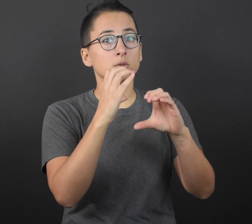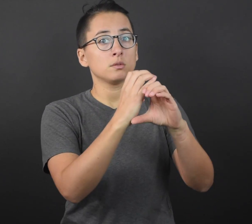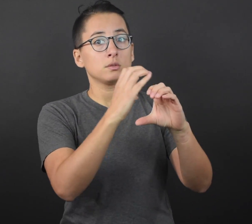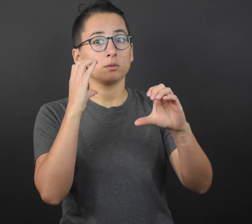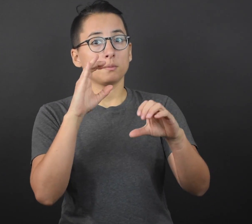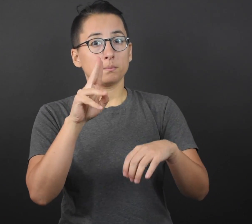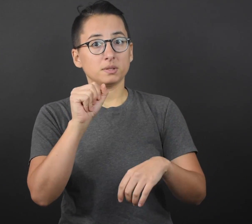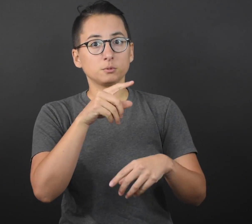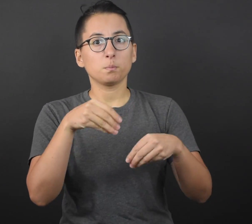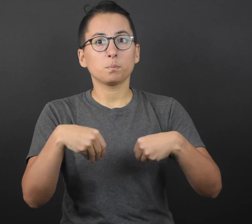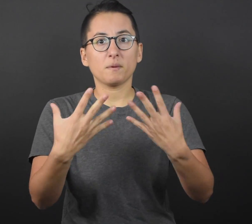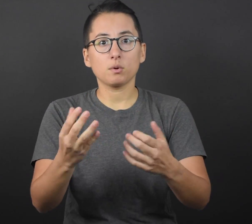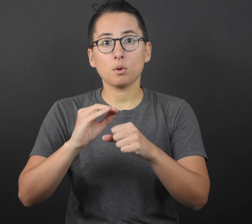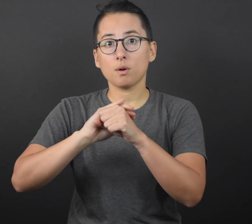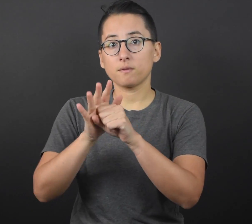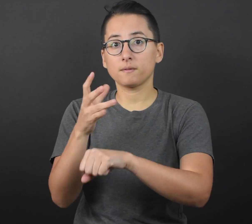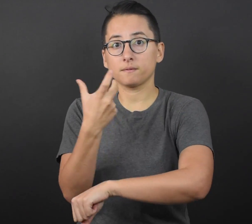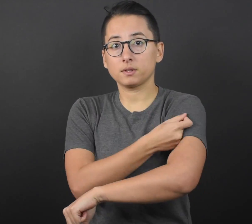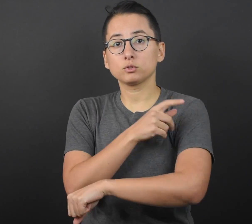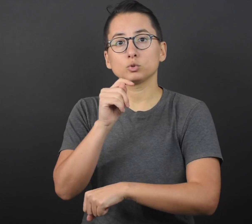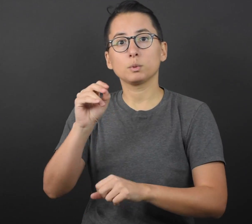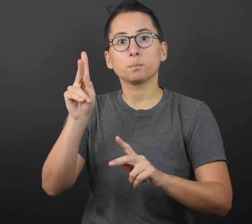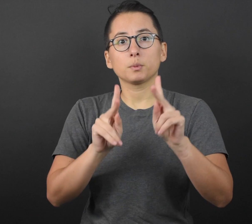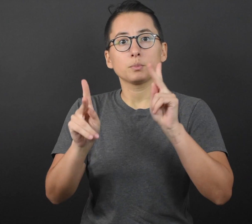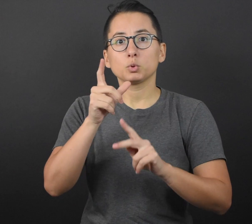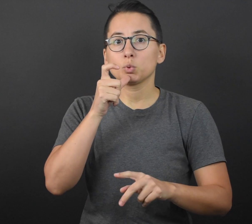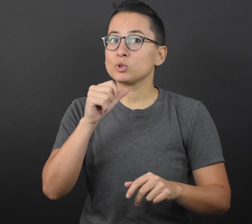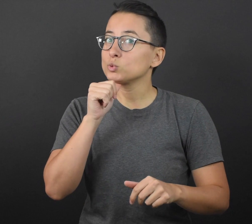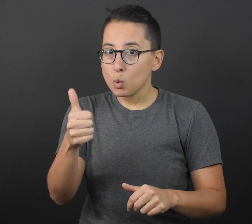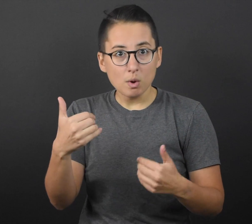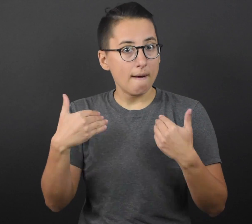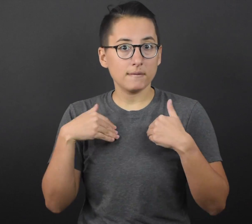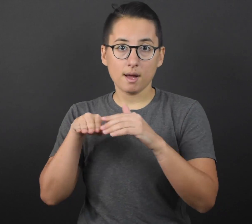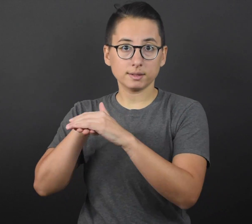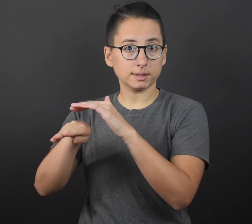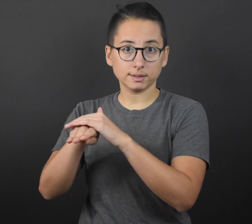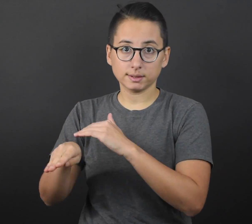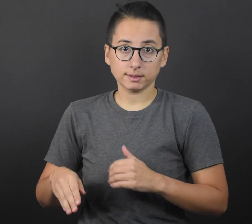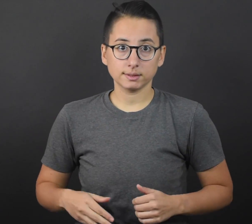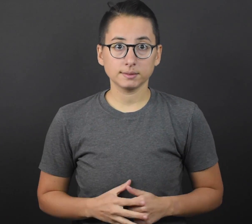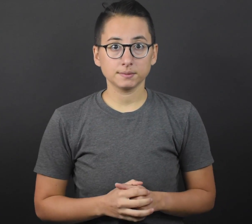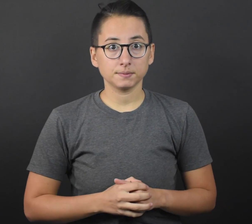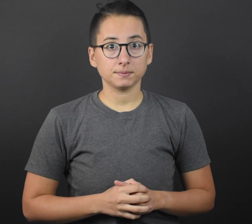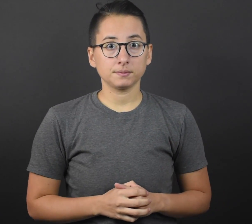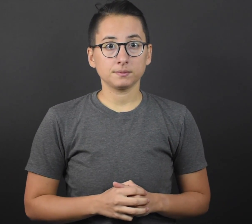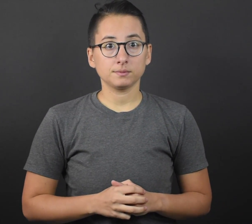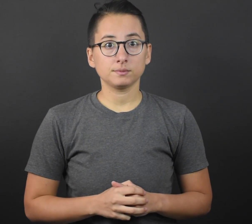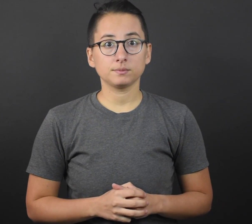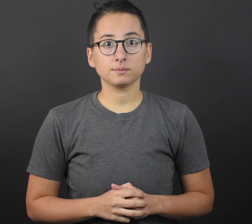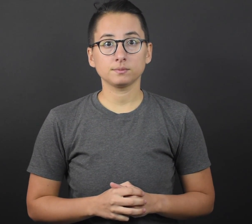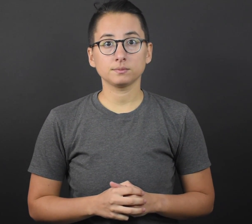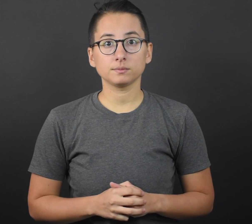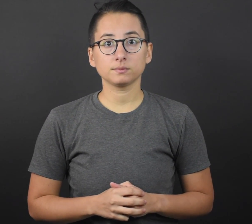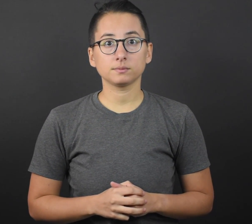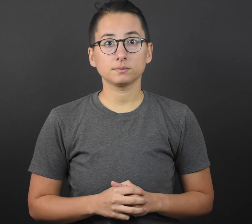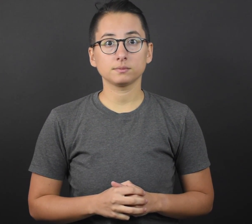units provided COVID-19 vaccines to people who otherwise would not have had access.